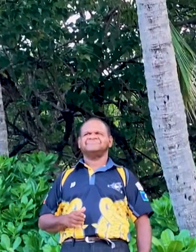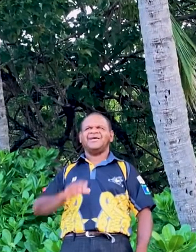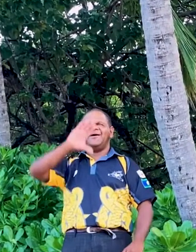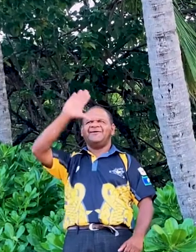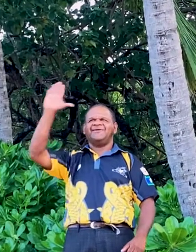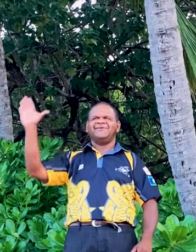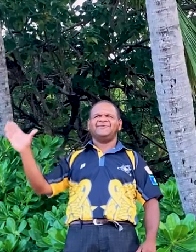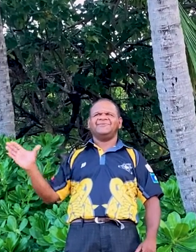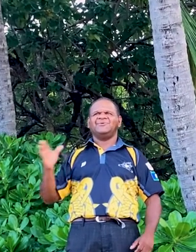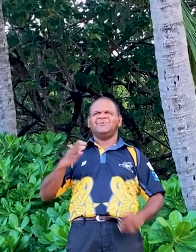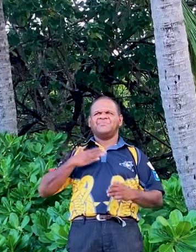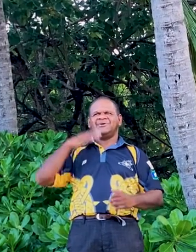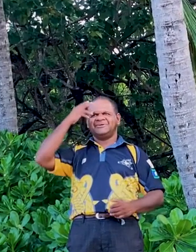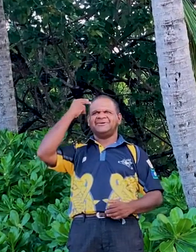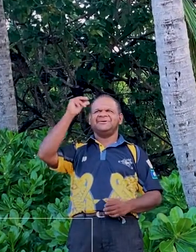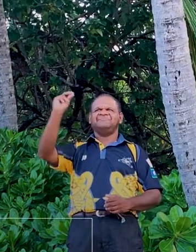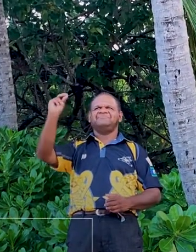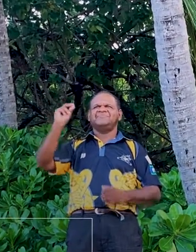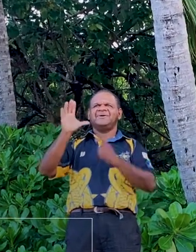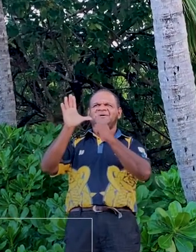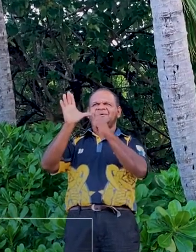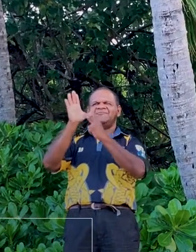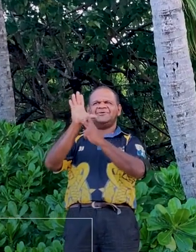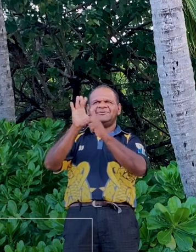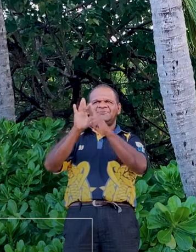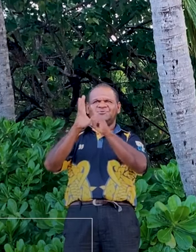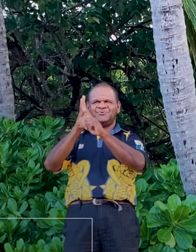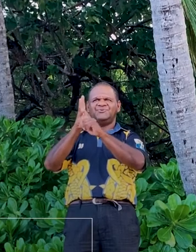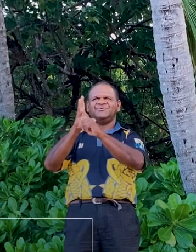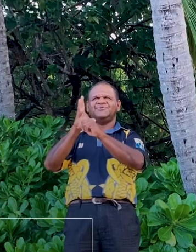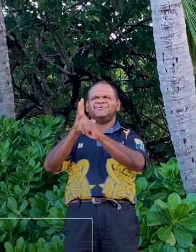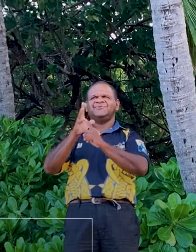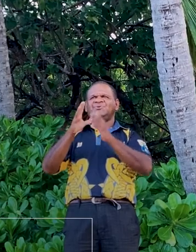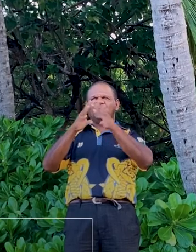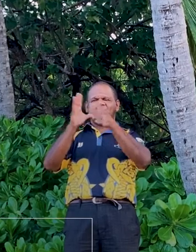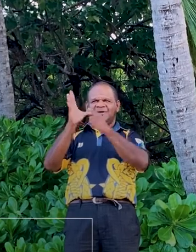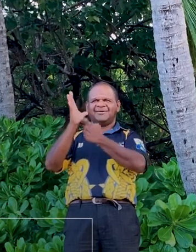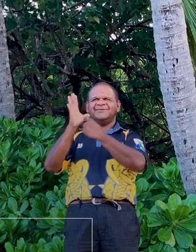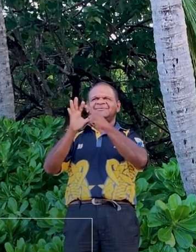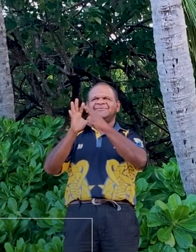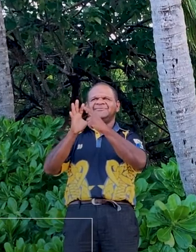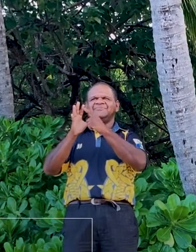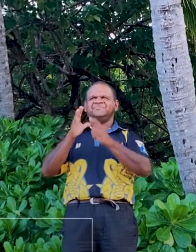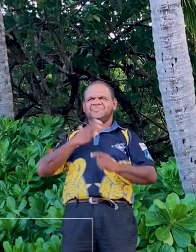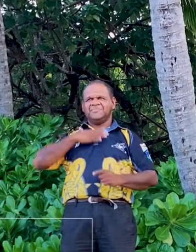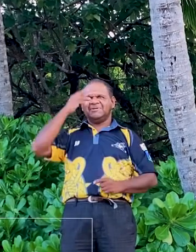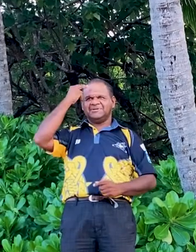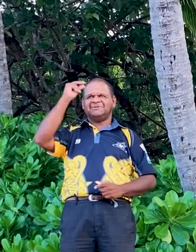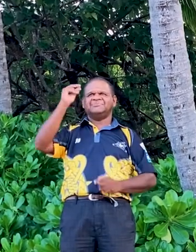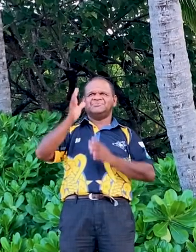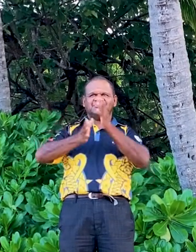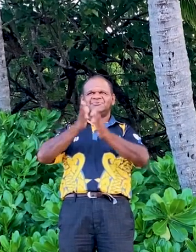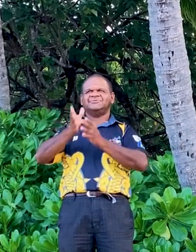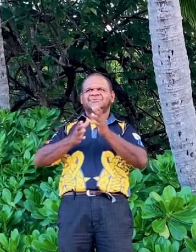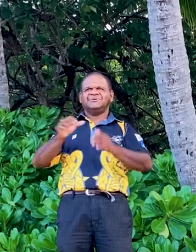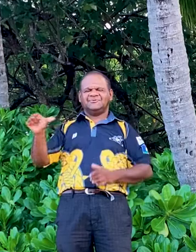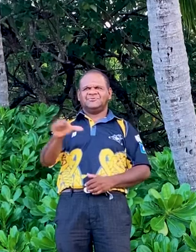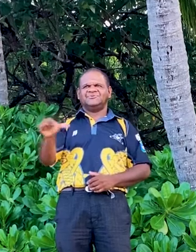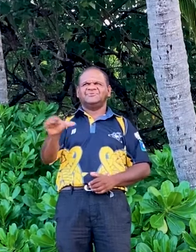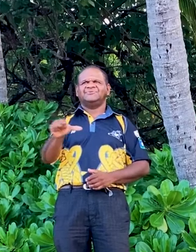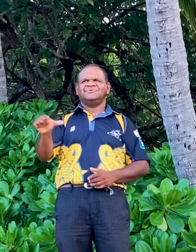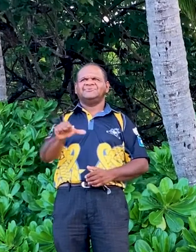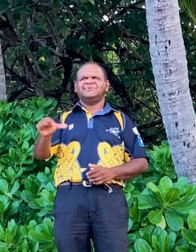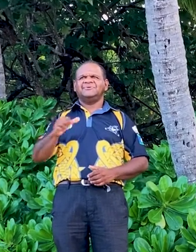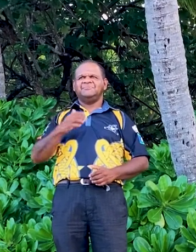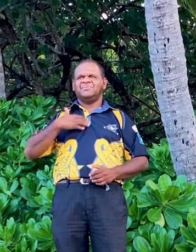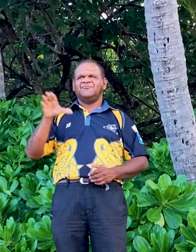Hi, my name is Aviu Ware,